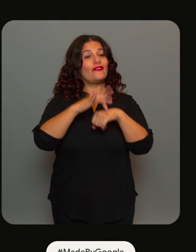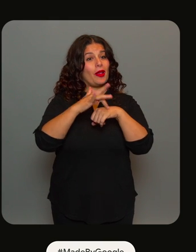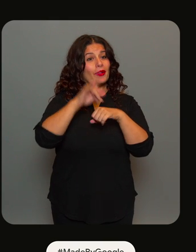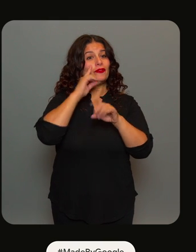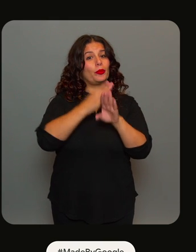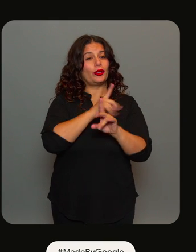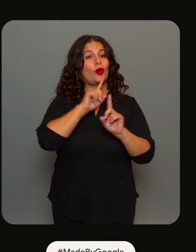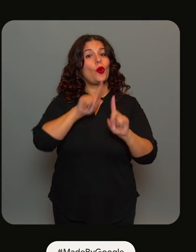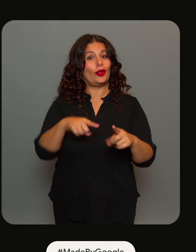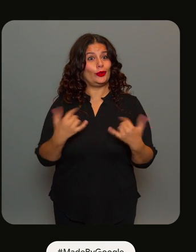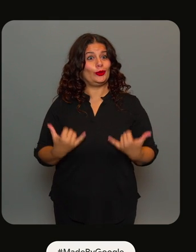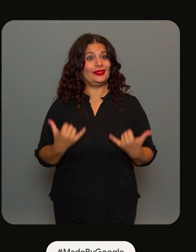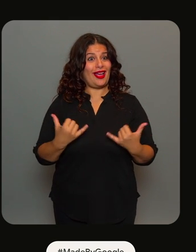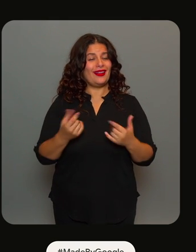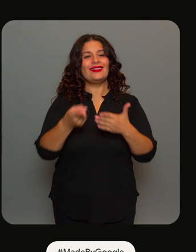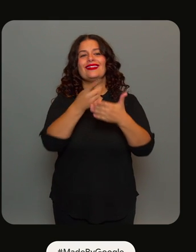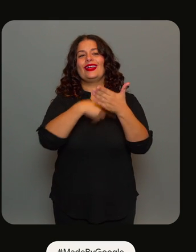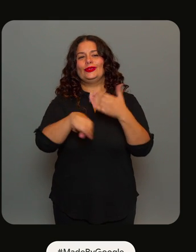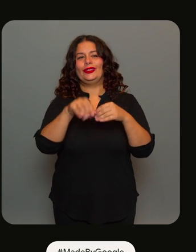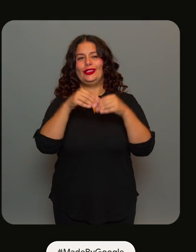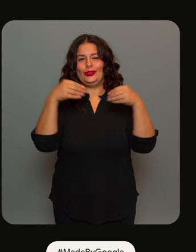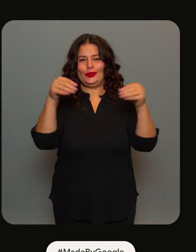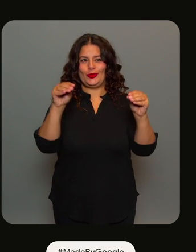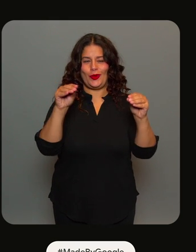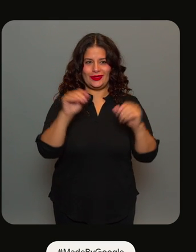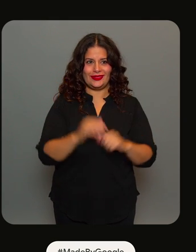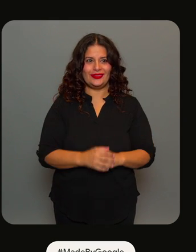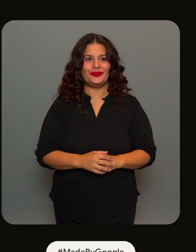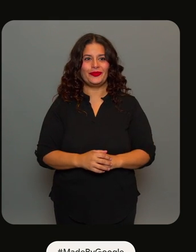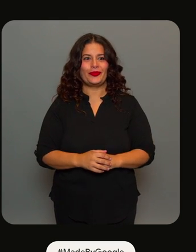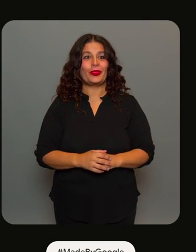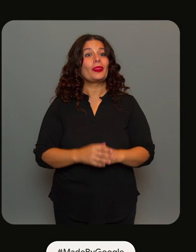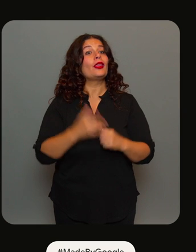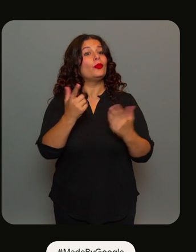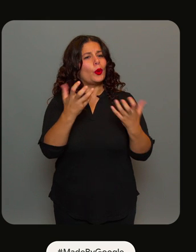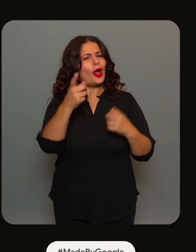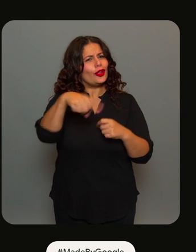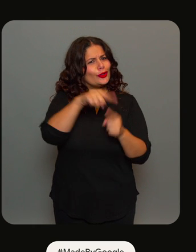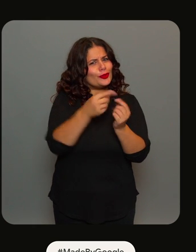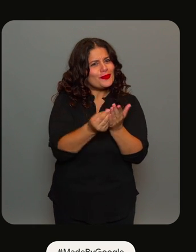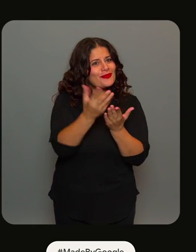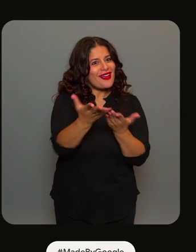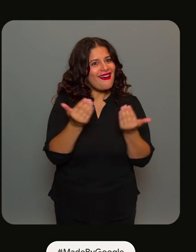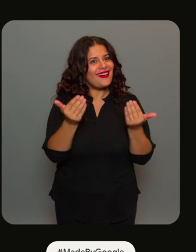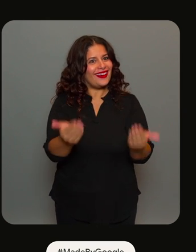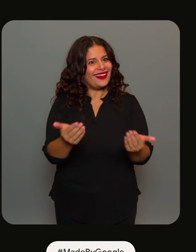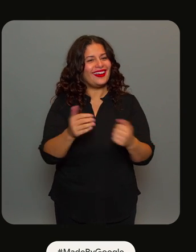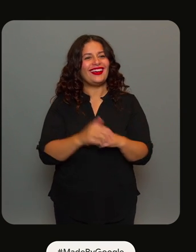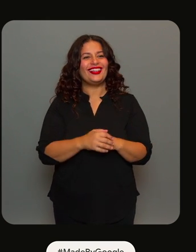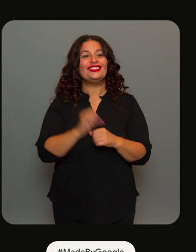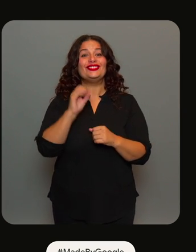next week. We want people to give Pixel 7 a try. So while phones in this tier typically start at $799, we're